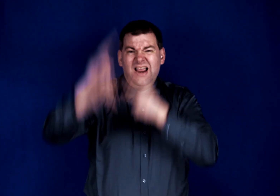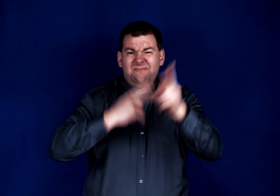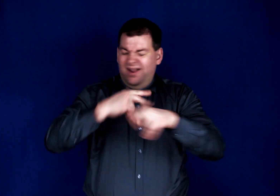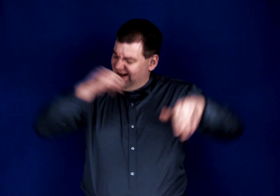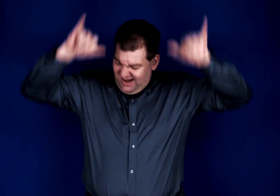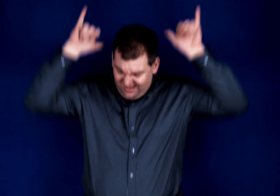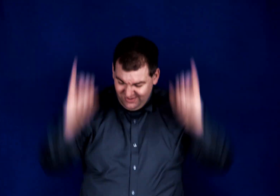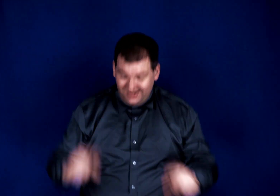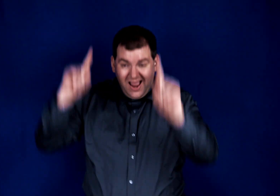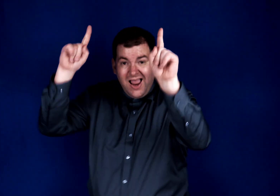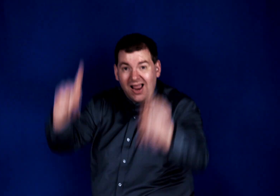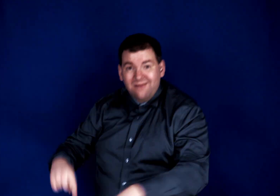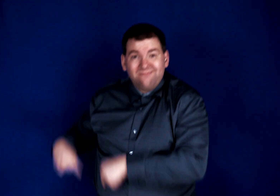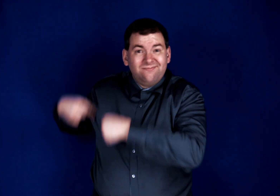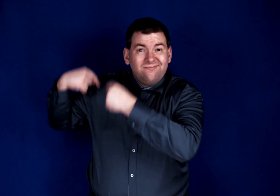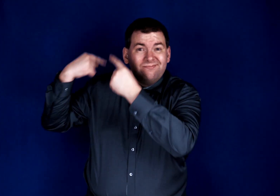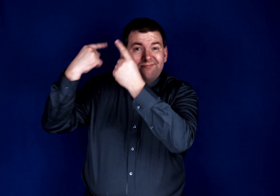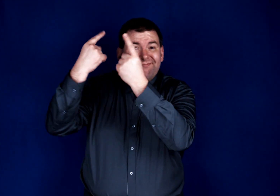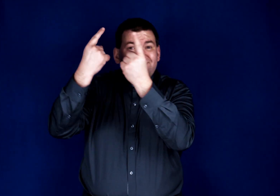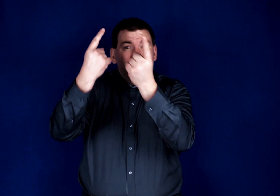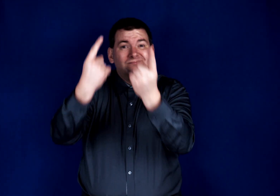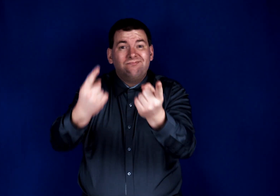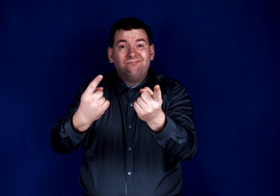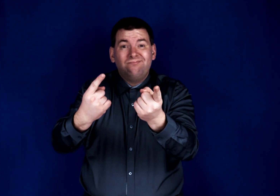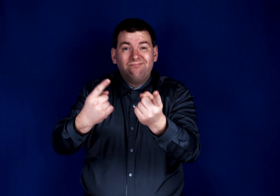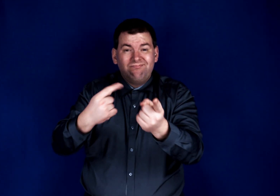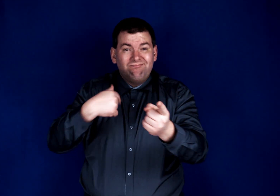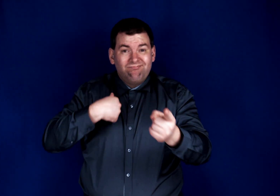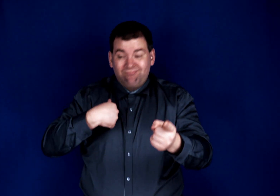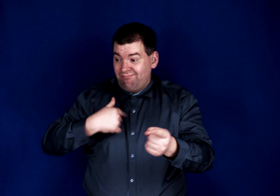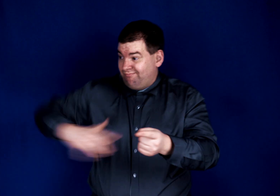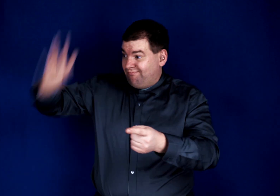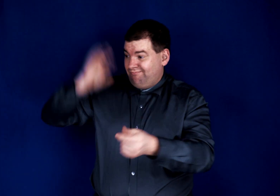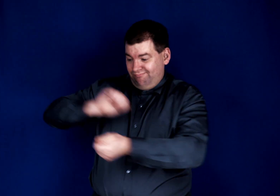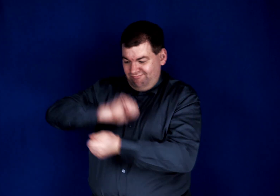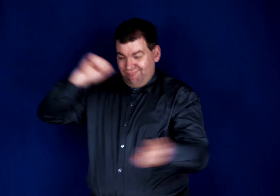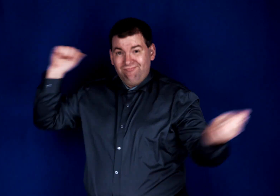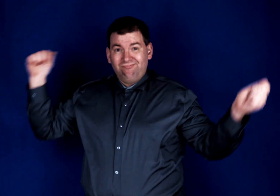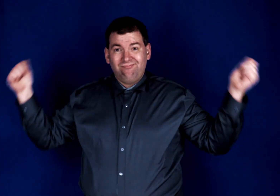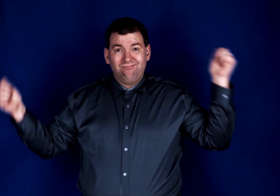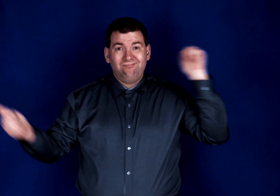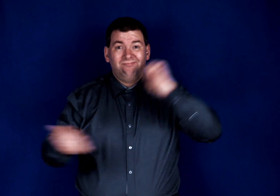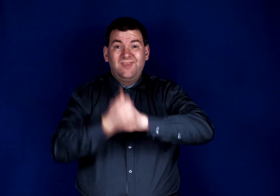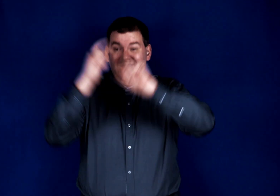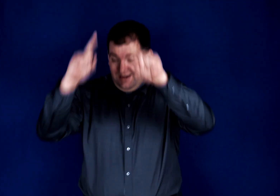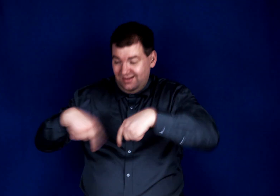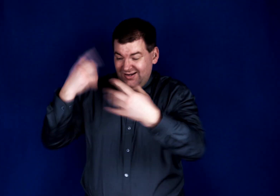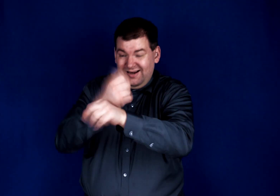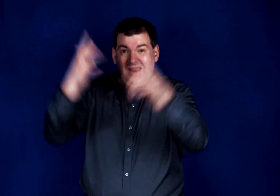I'm not the same. Not the same ever since the